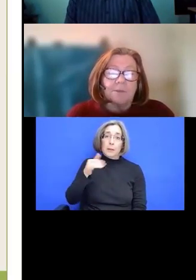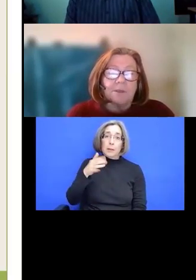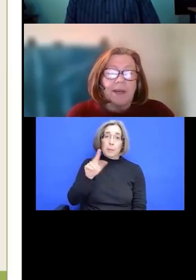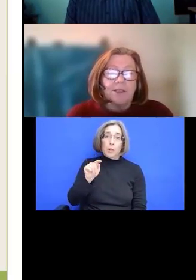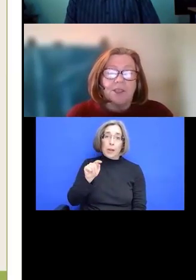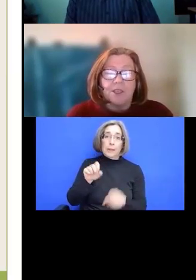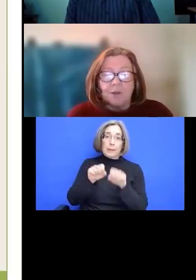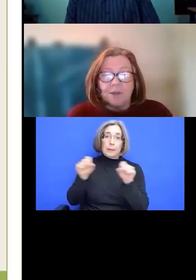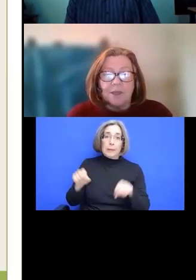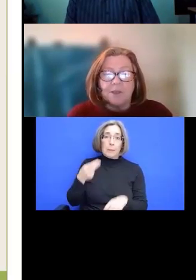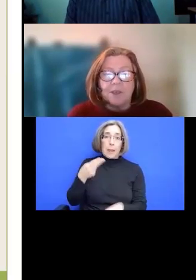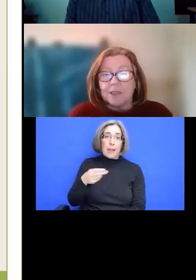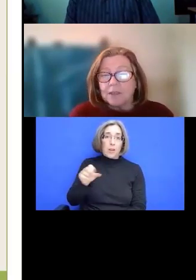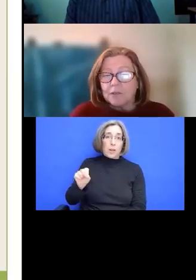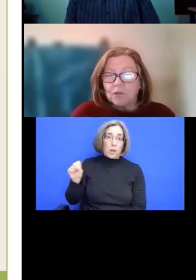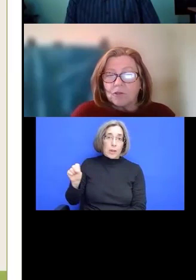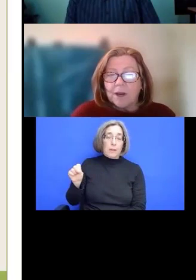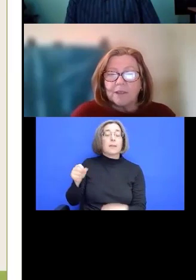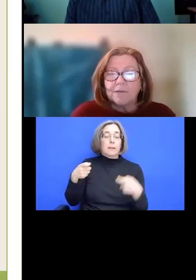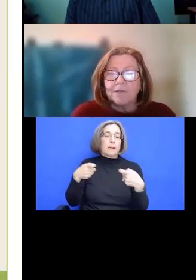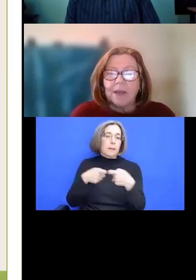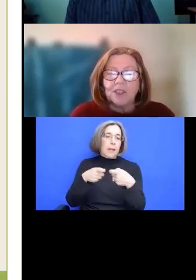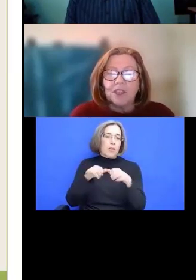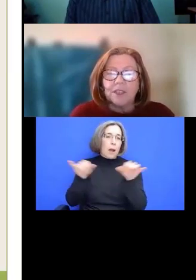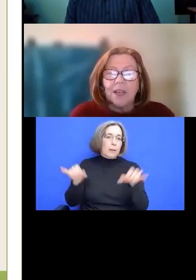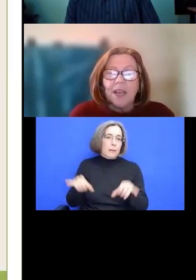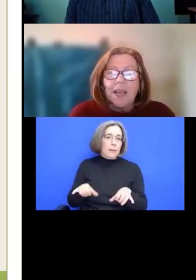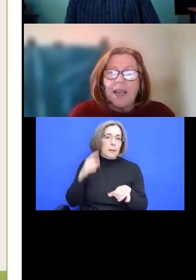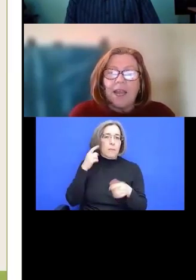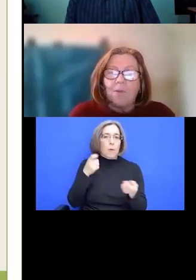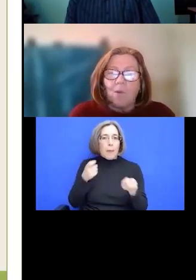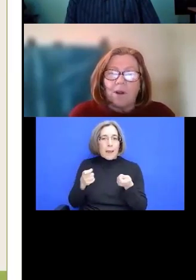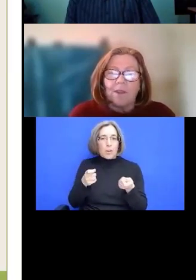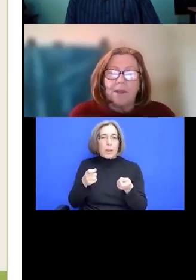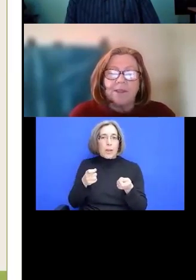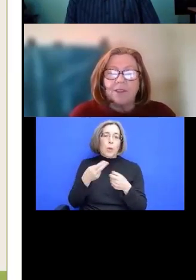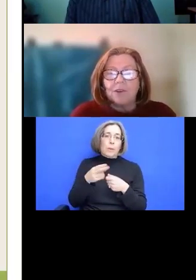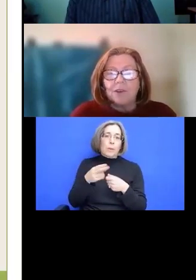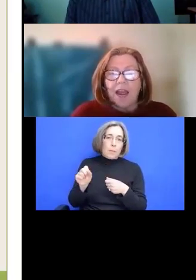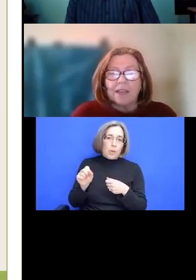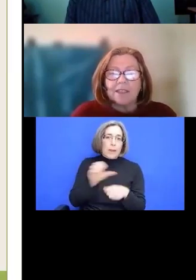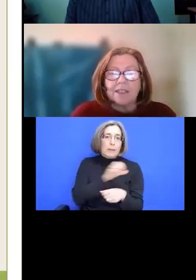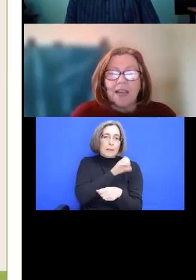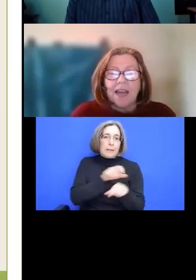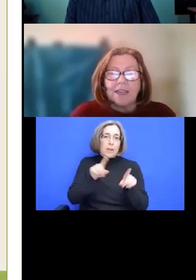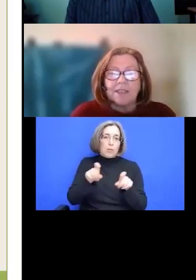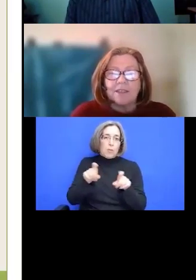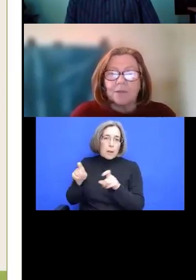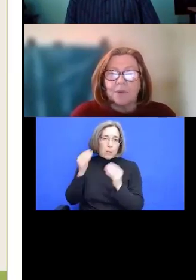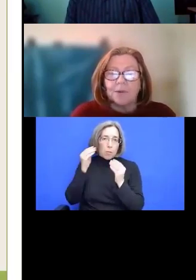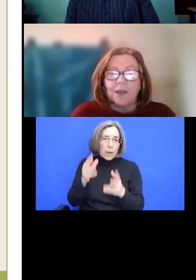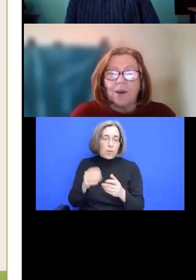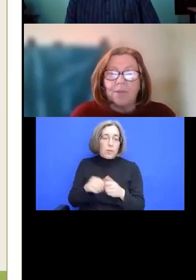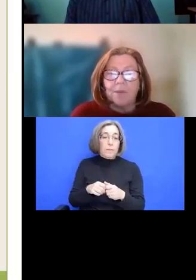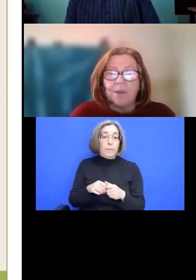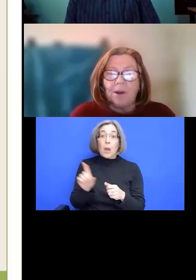to manage the human subjects and clinical trials information. One of the places you can access that is through the RPPR